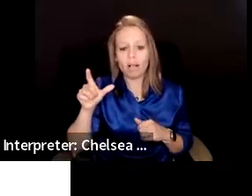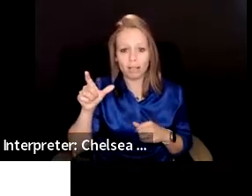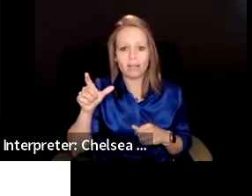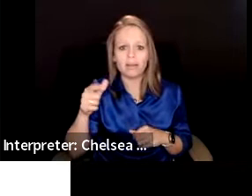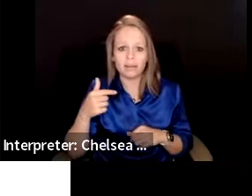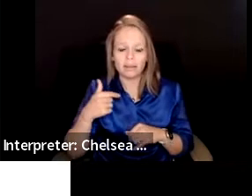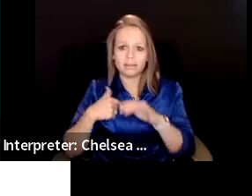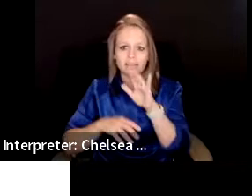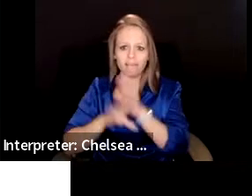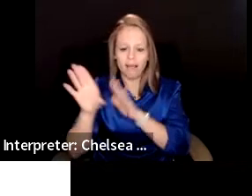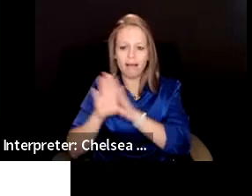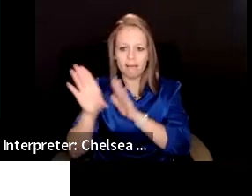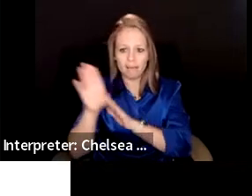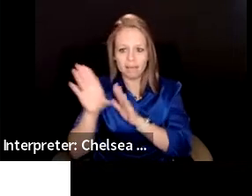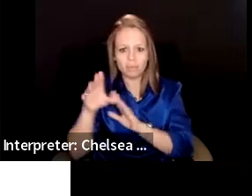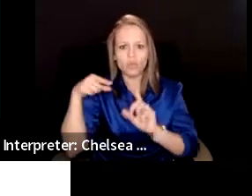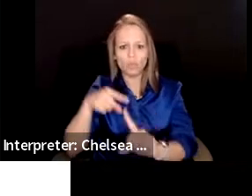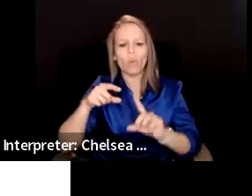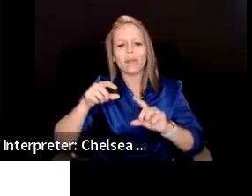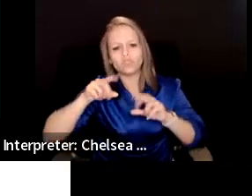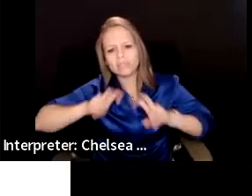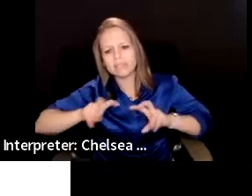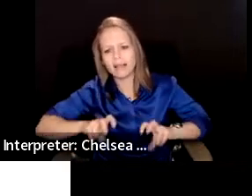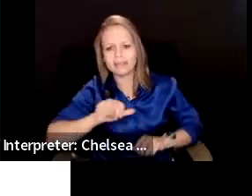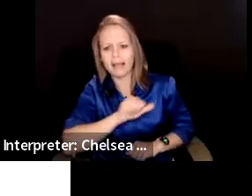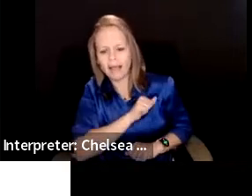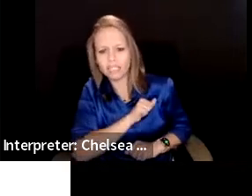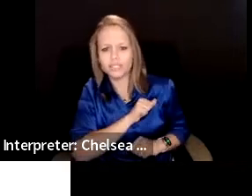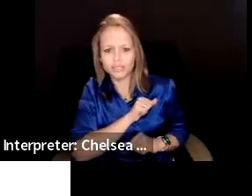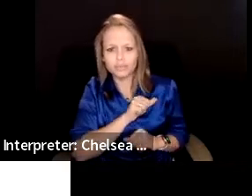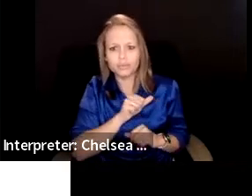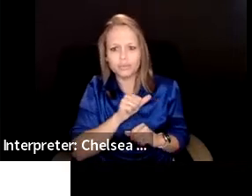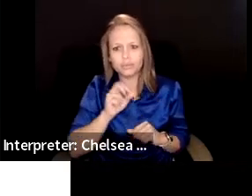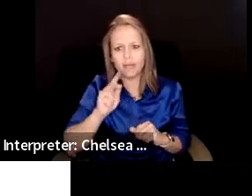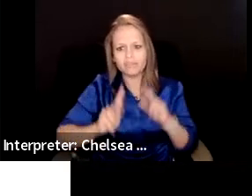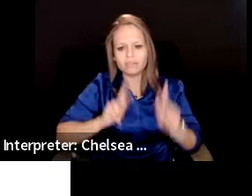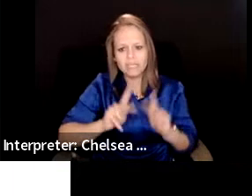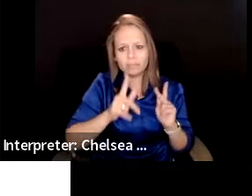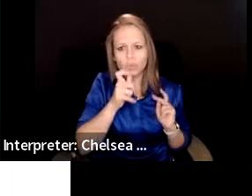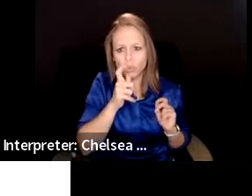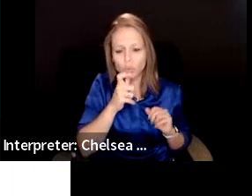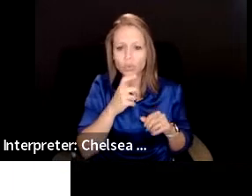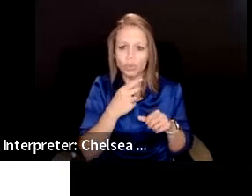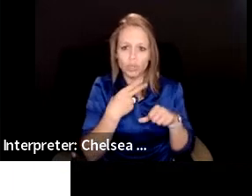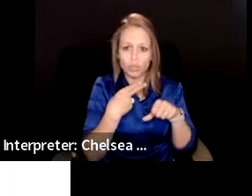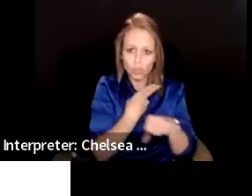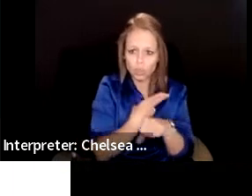it is designed to assess attitudes of substance use who use substances from the general public as well as healthcare professionals.